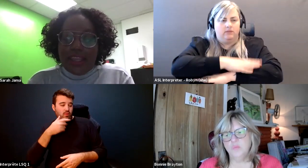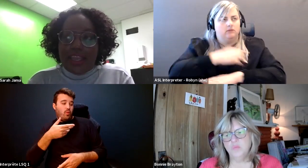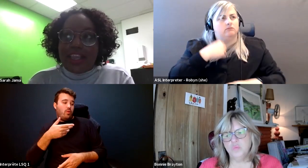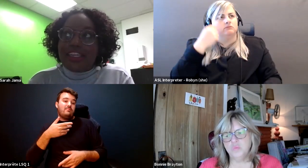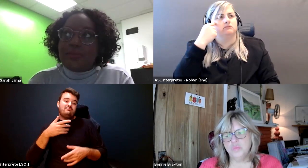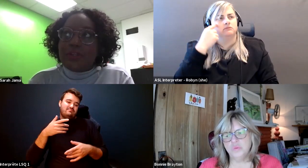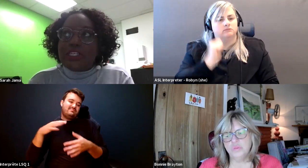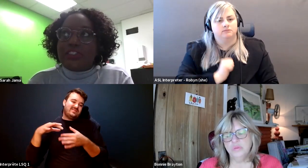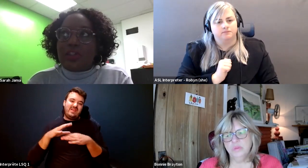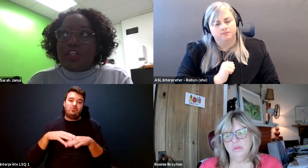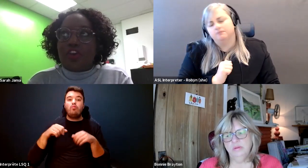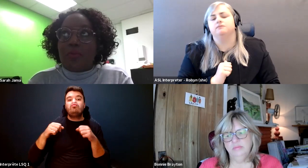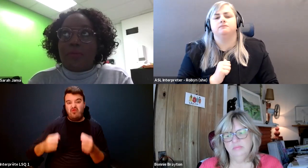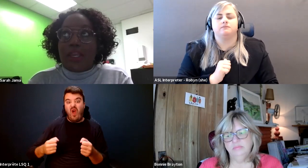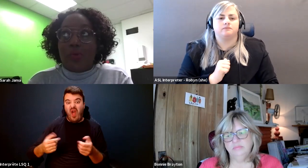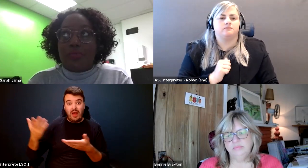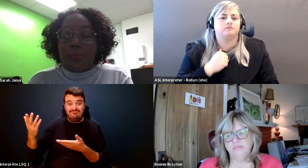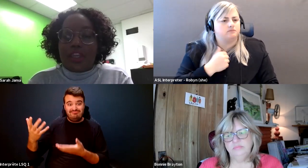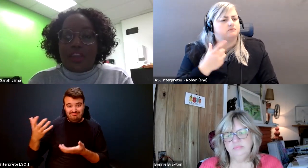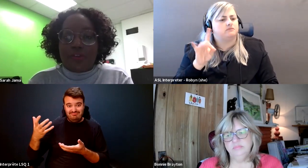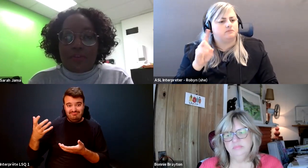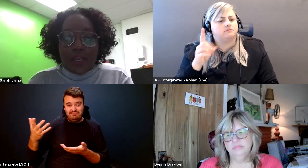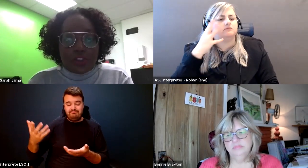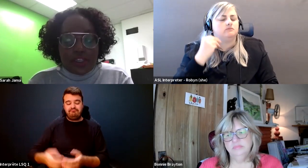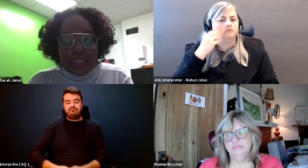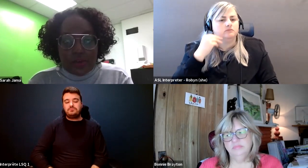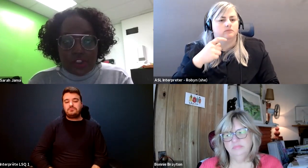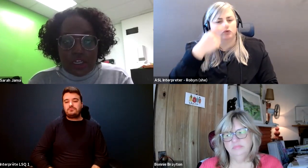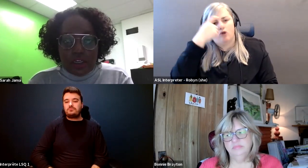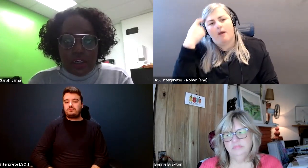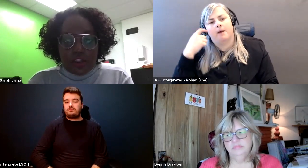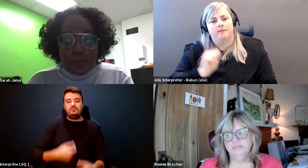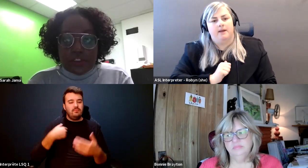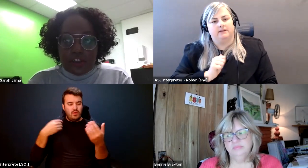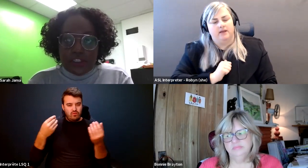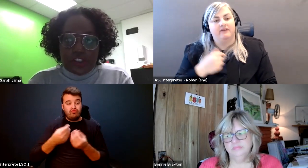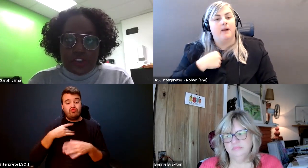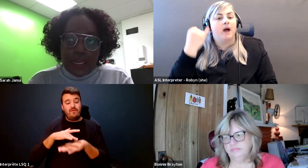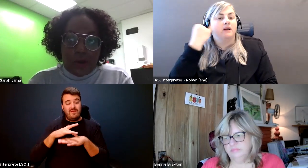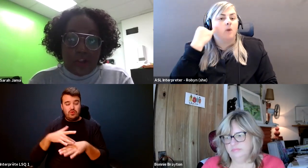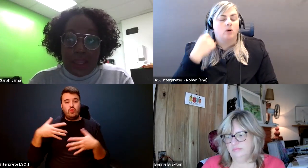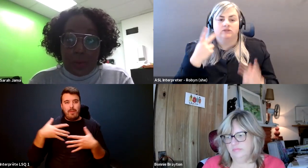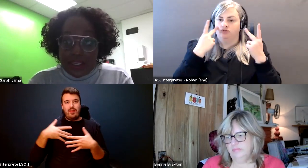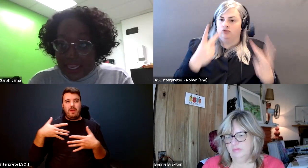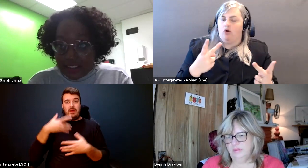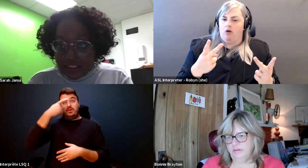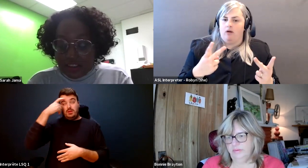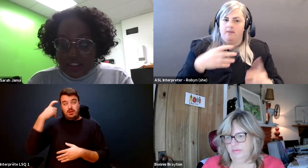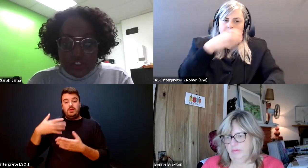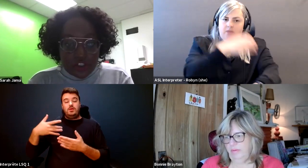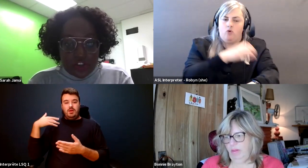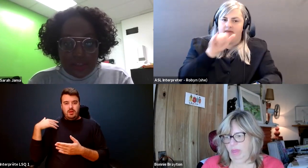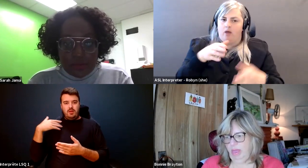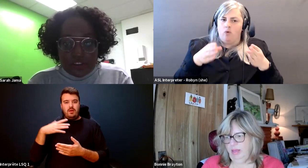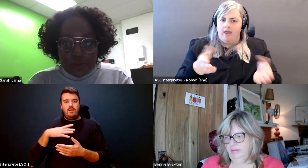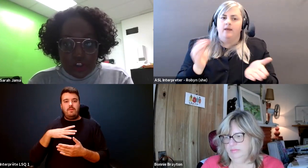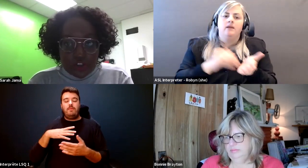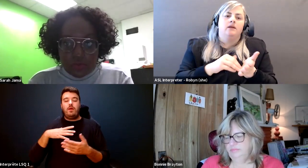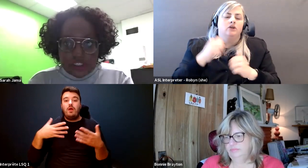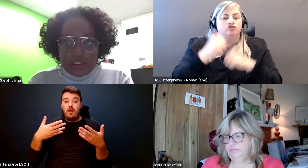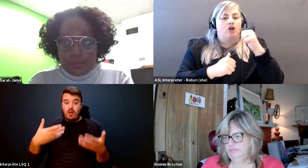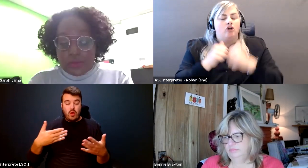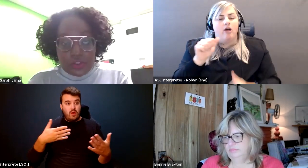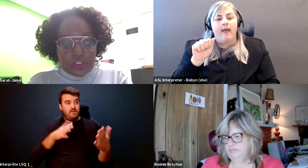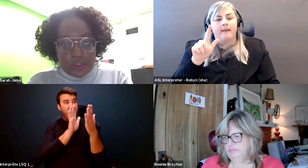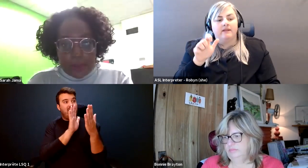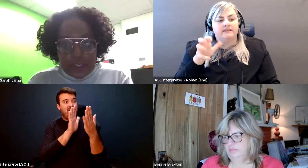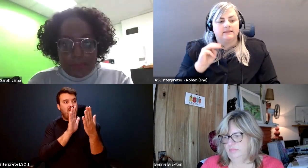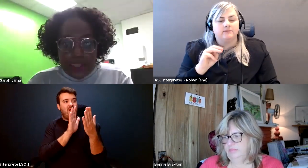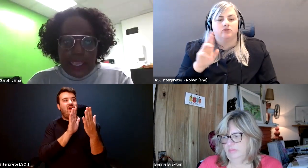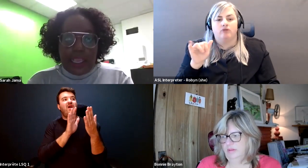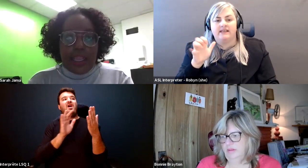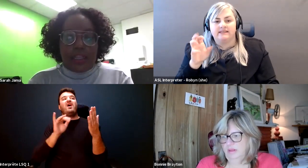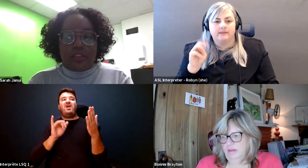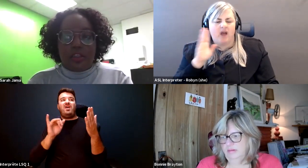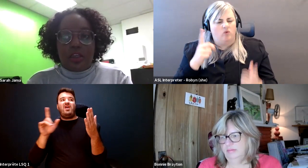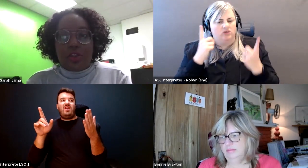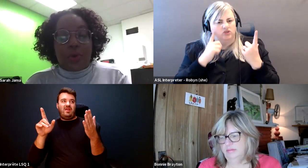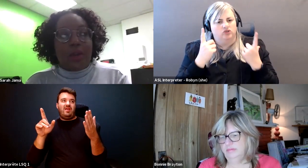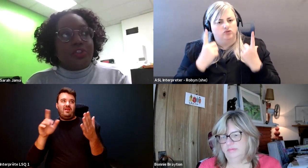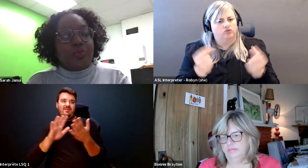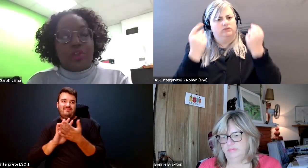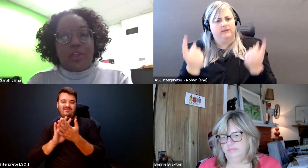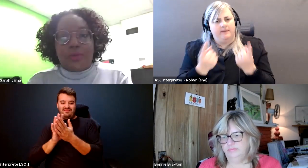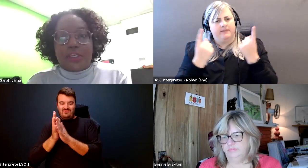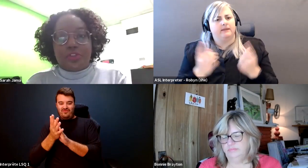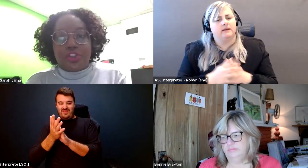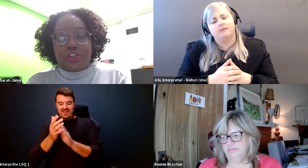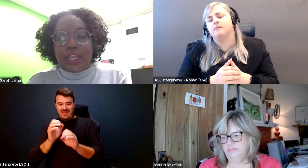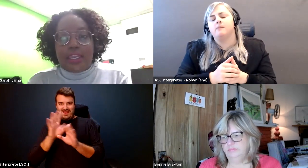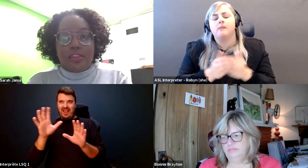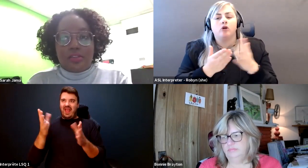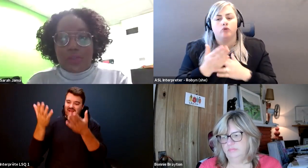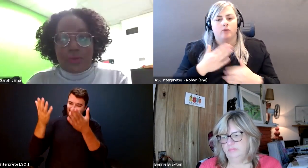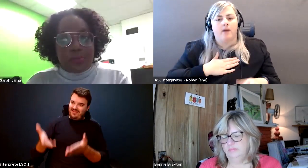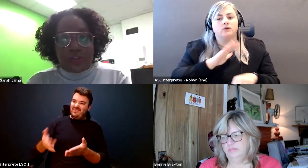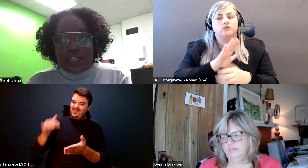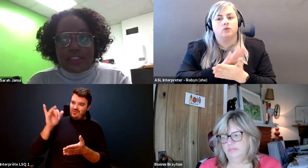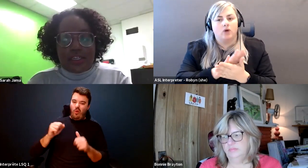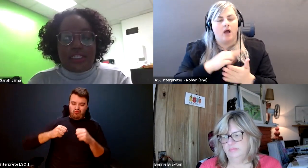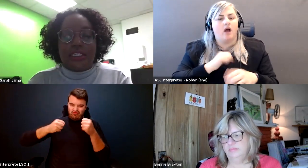Sarah Jama: I had experienced a lot of trauma on my own, but if if I were to encounter the personification of power in that way again structural able ISM structural racism, though, do something about it and throughout school, I was able to create when I went to post secondary.